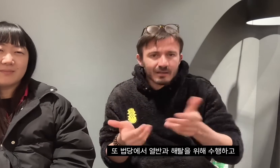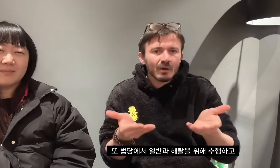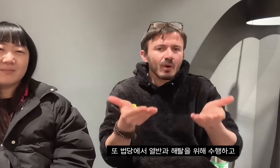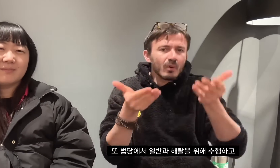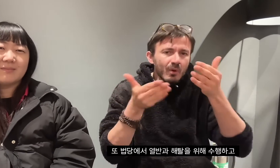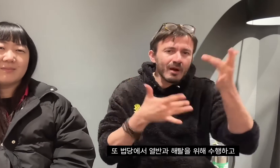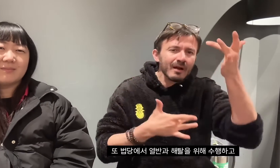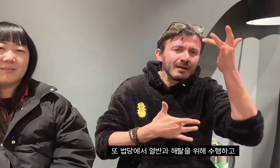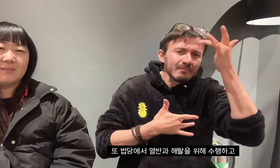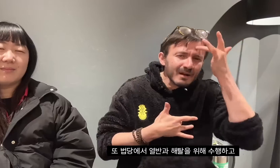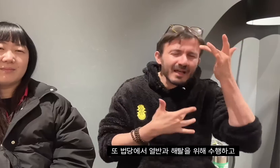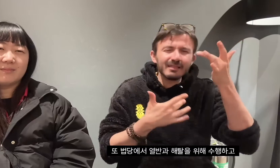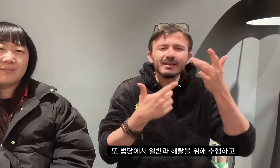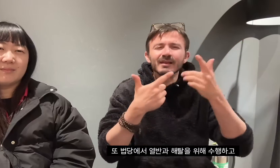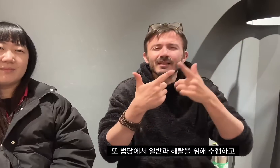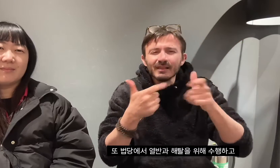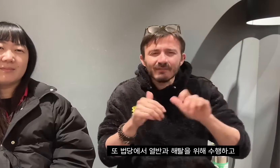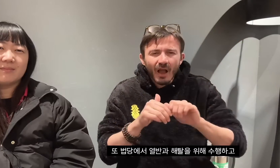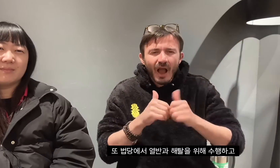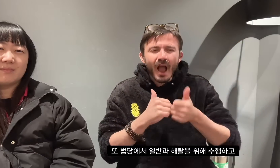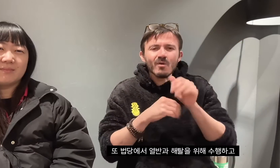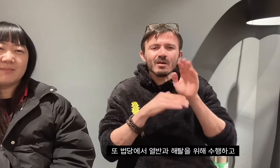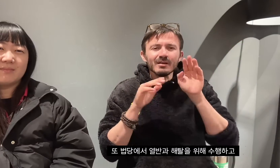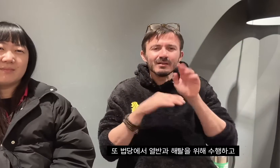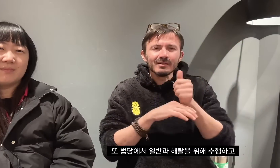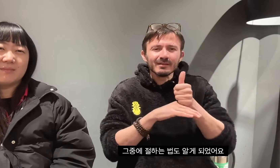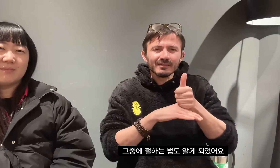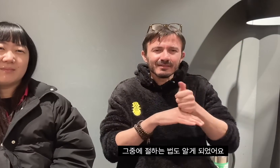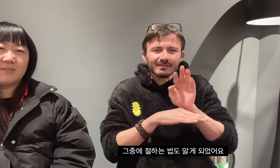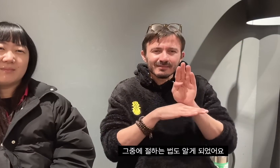I also learned how to practice for Nirvana